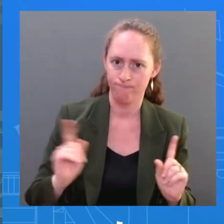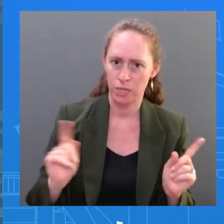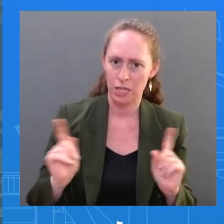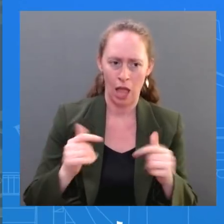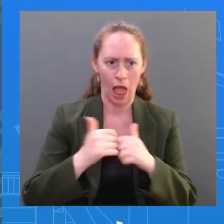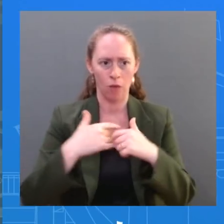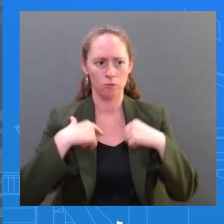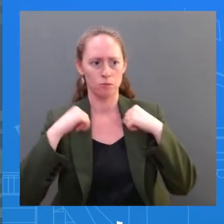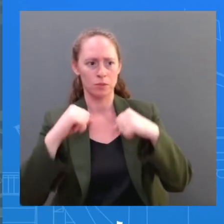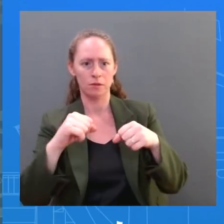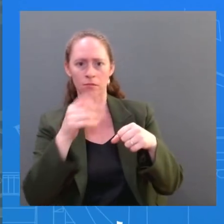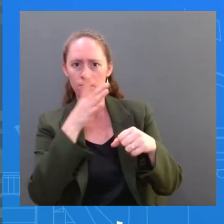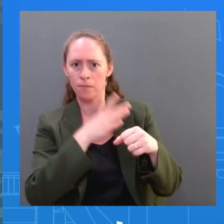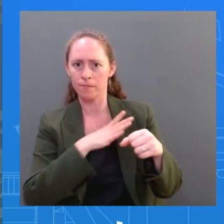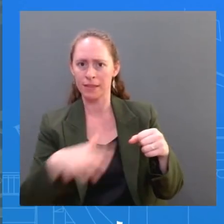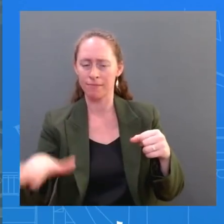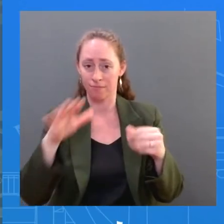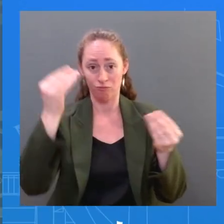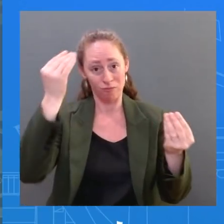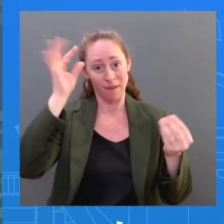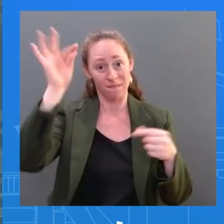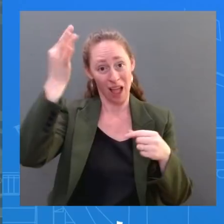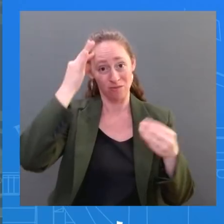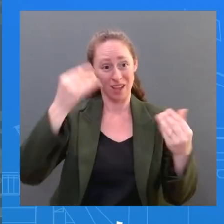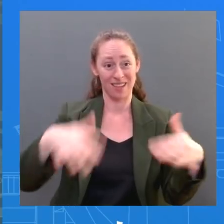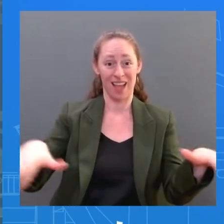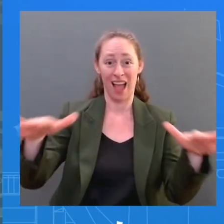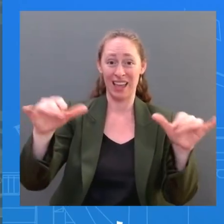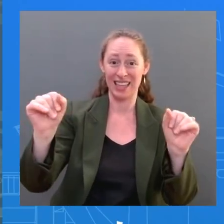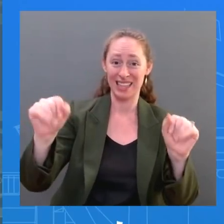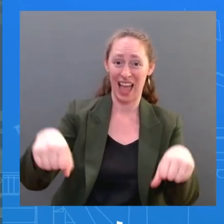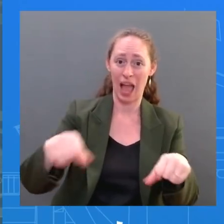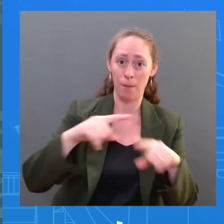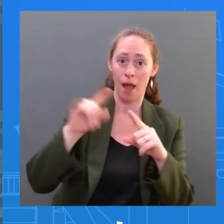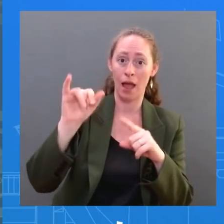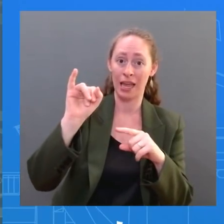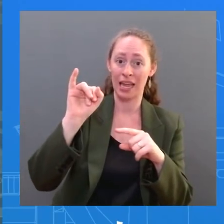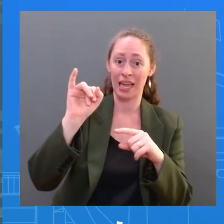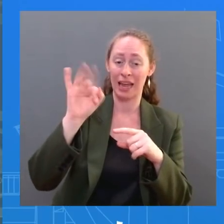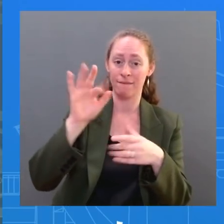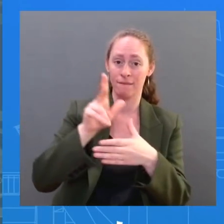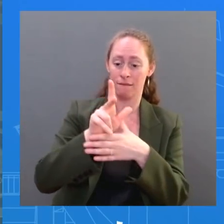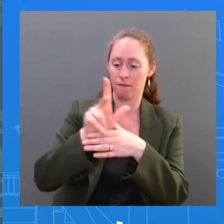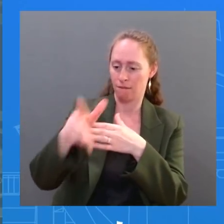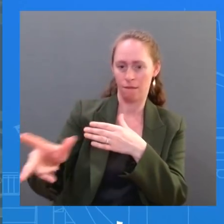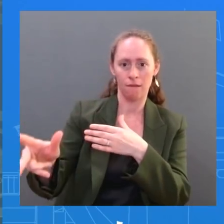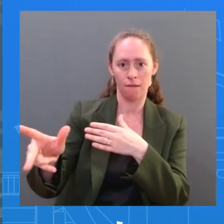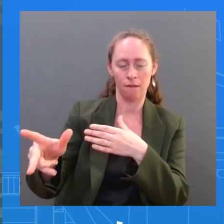It puts them in a legal -- kind of an illegal bind. So it is something that we have to think about